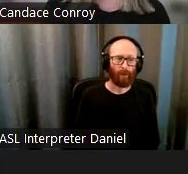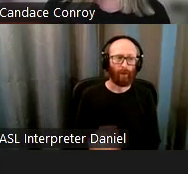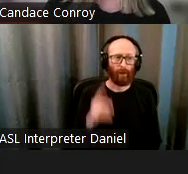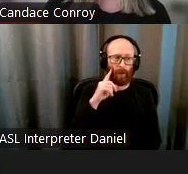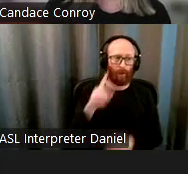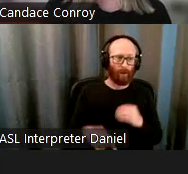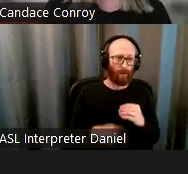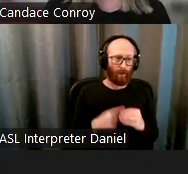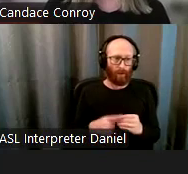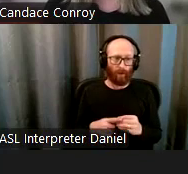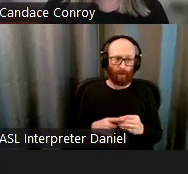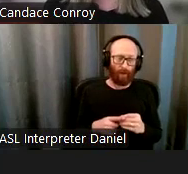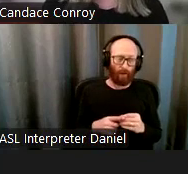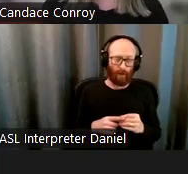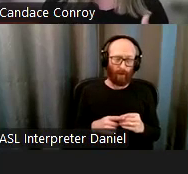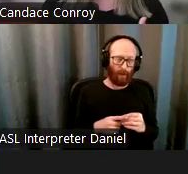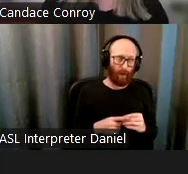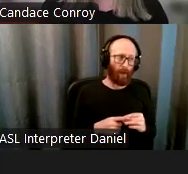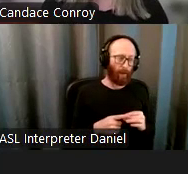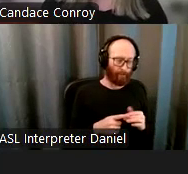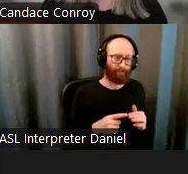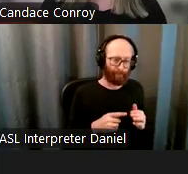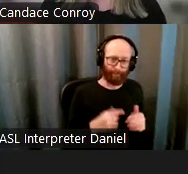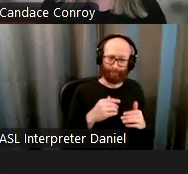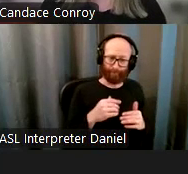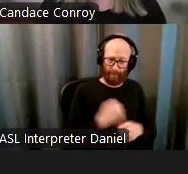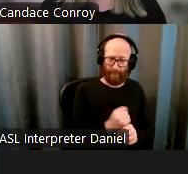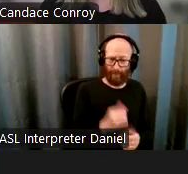lesson plans for teachers, we were really eager to incorporate Universal